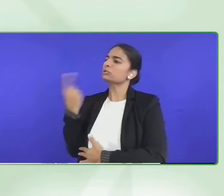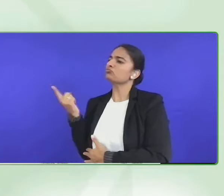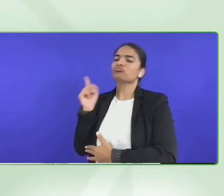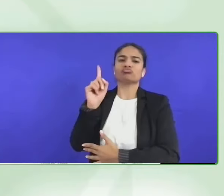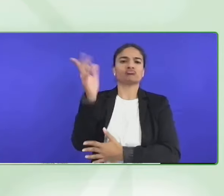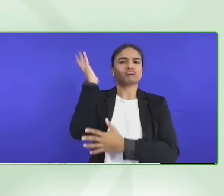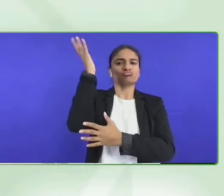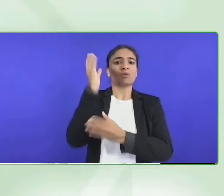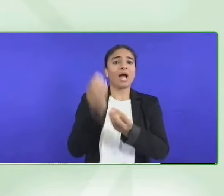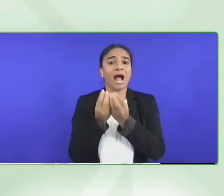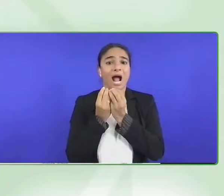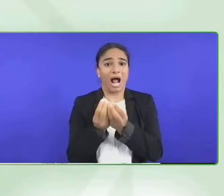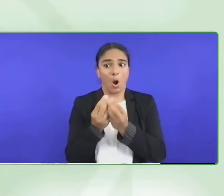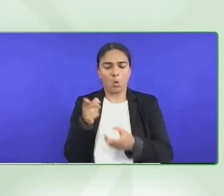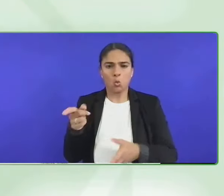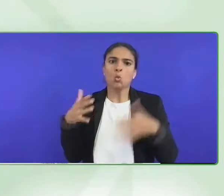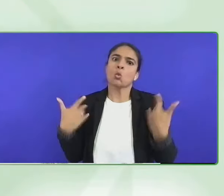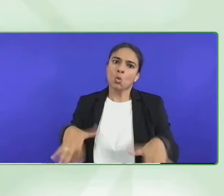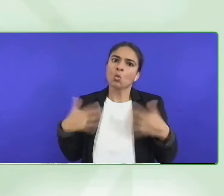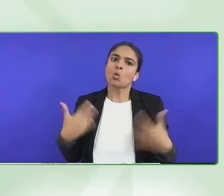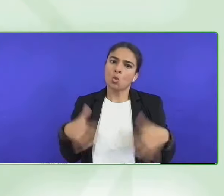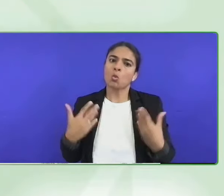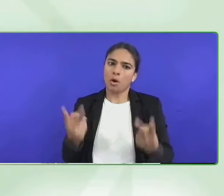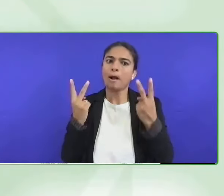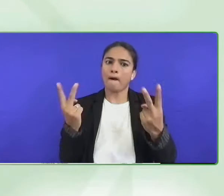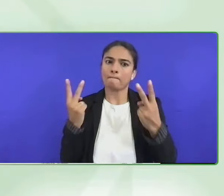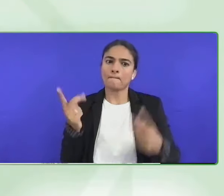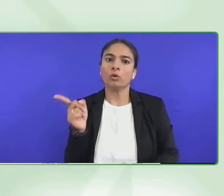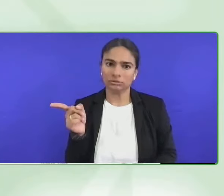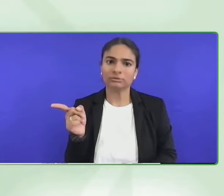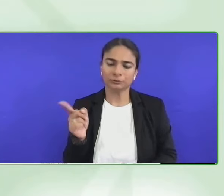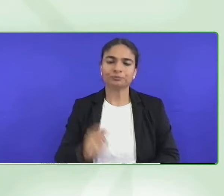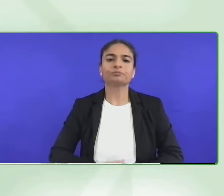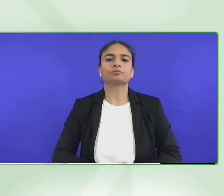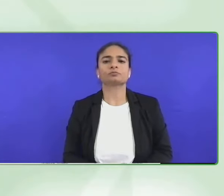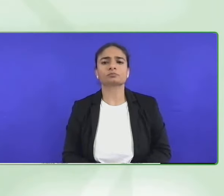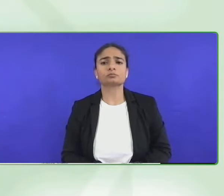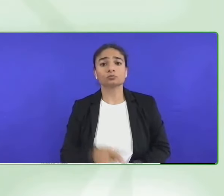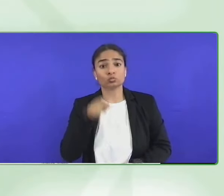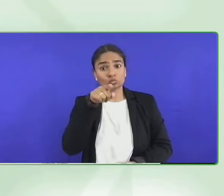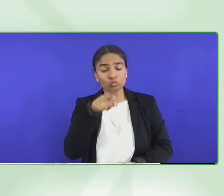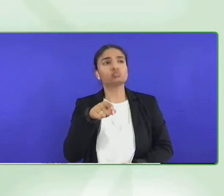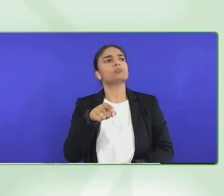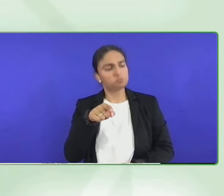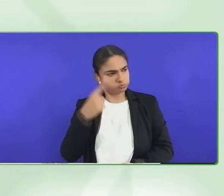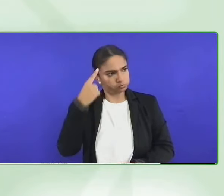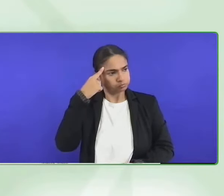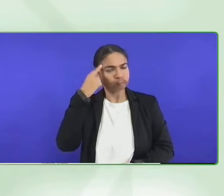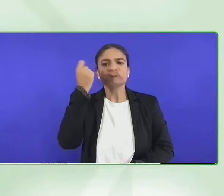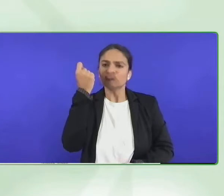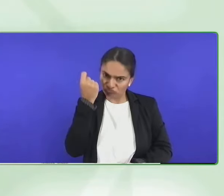I am visibly disabled, blind, one of the things I had to figure out